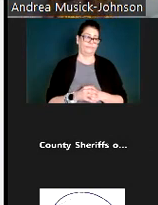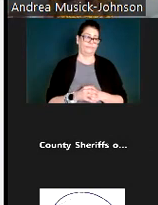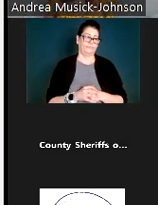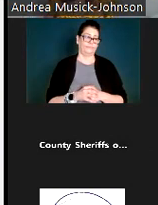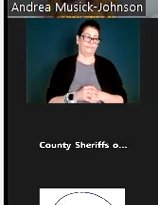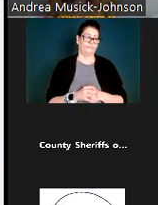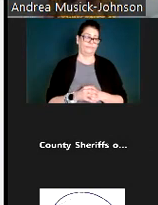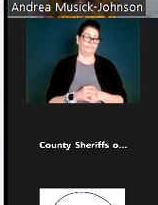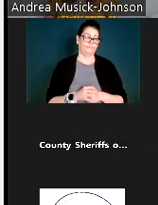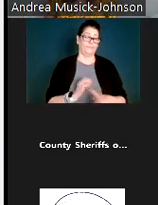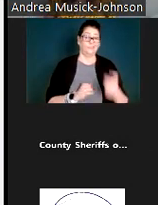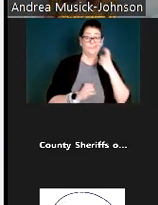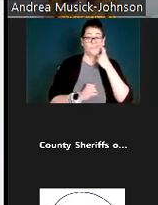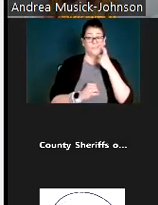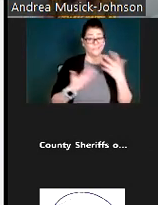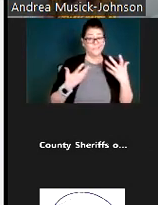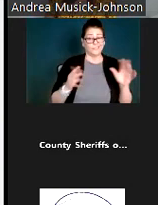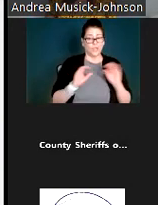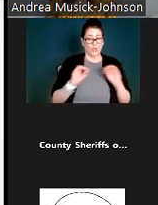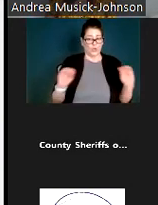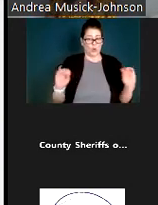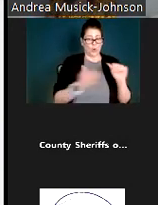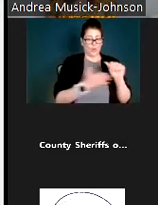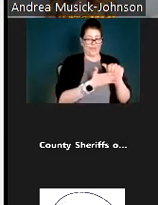versus not having an account. So I'll sign in.